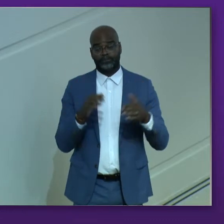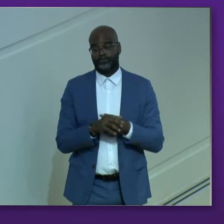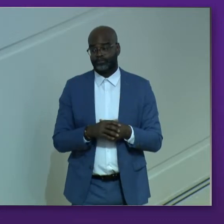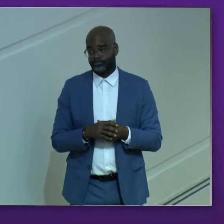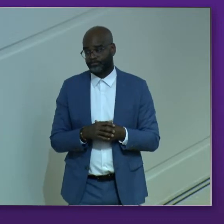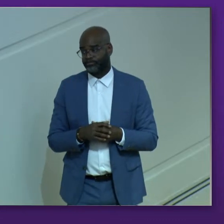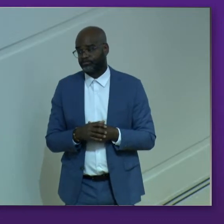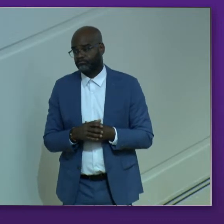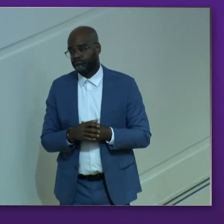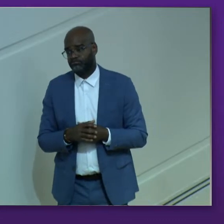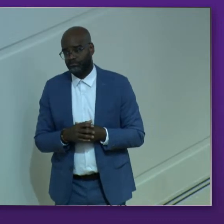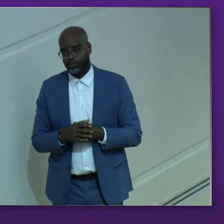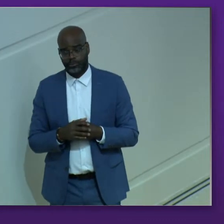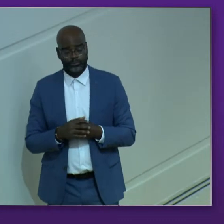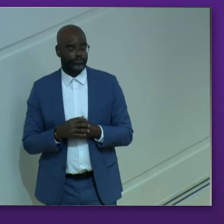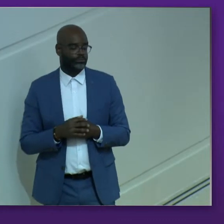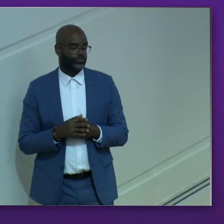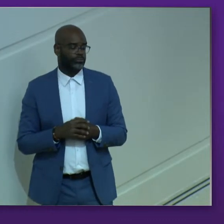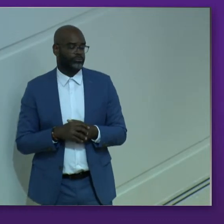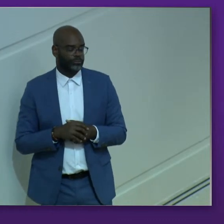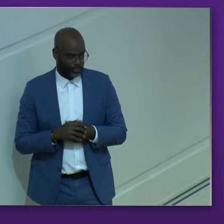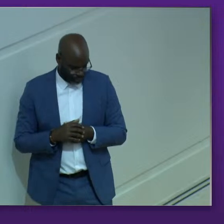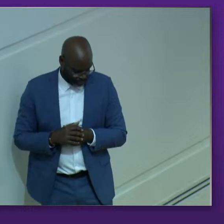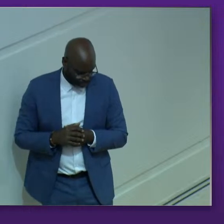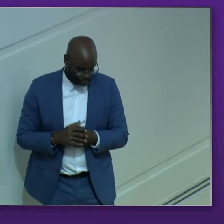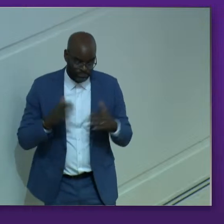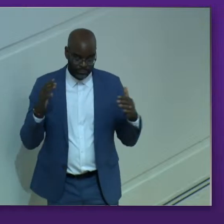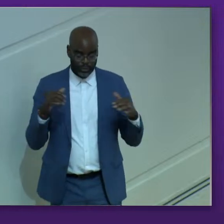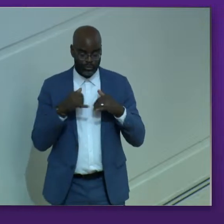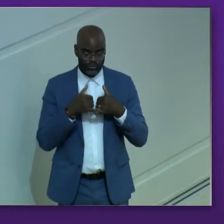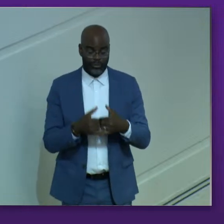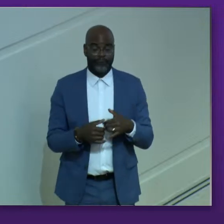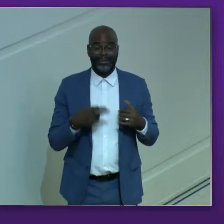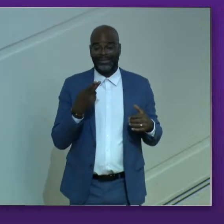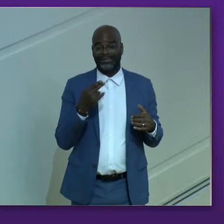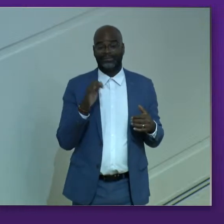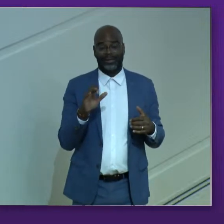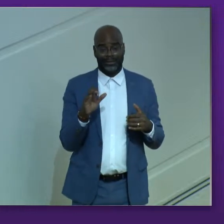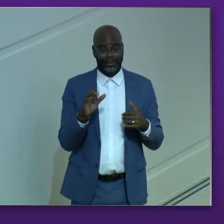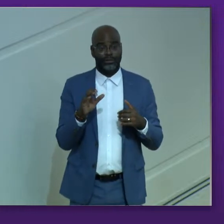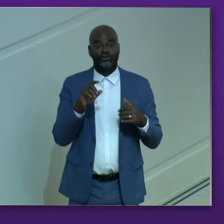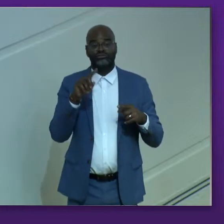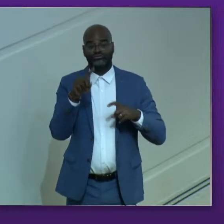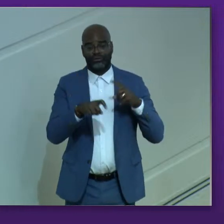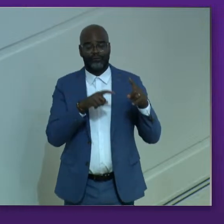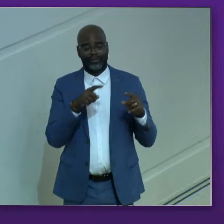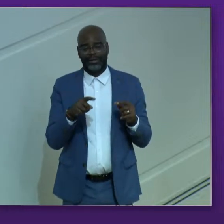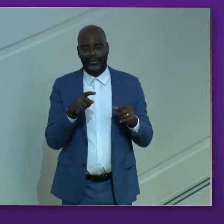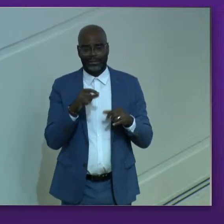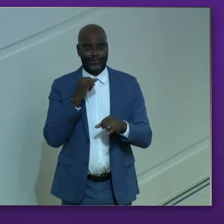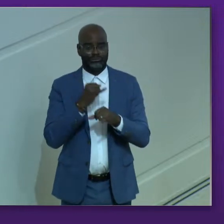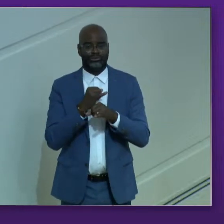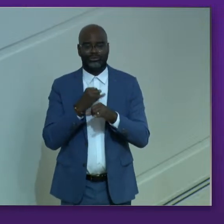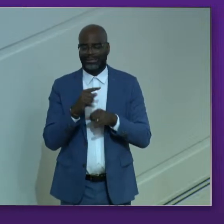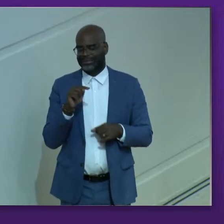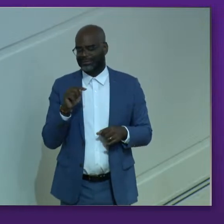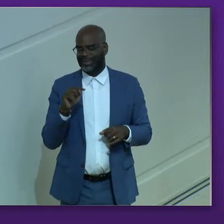VOLUNTEER FIRE DEPARTMENT VOLUNTEERS AROUND THE COLLEGE AND COMMUNITY PLAY THE ROLES OF